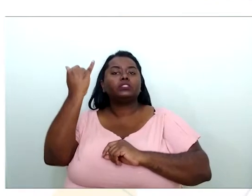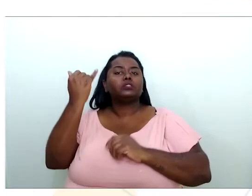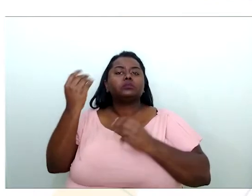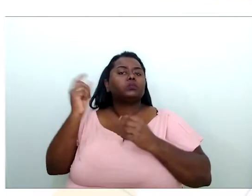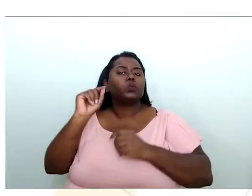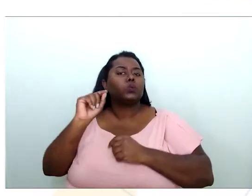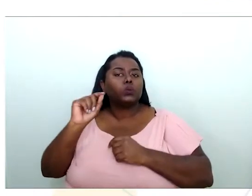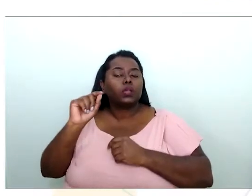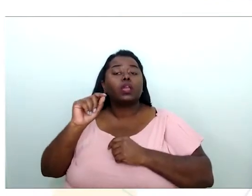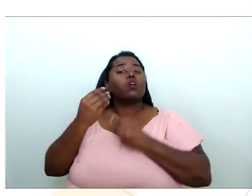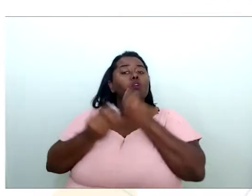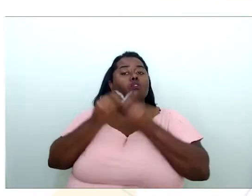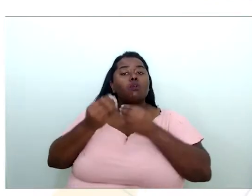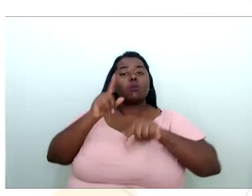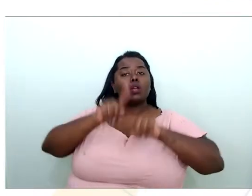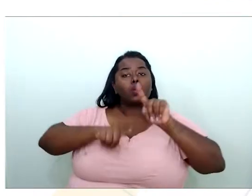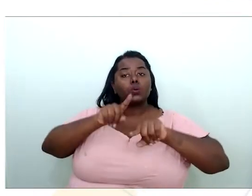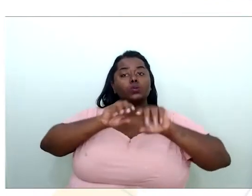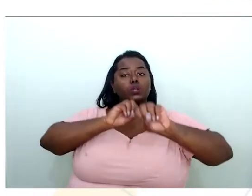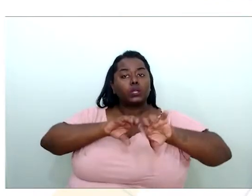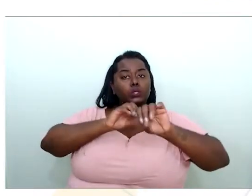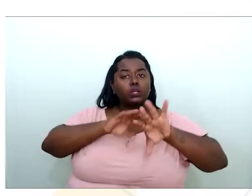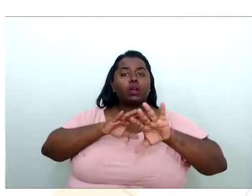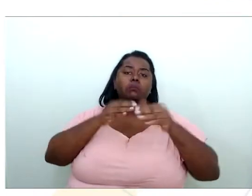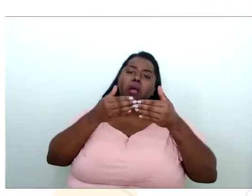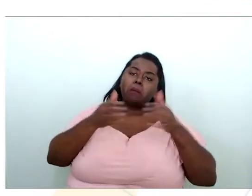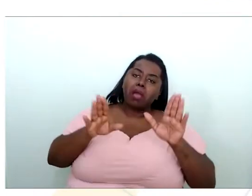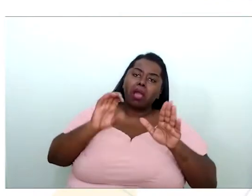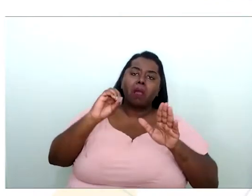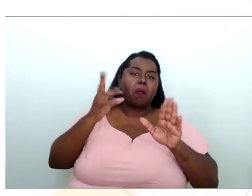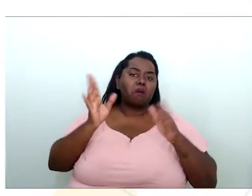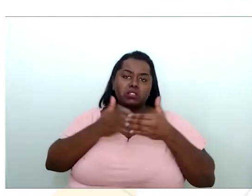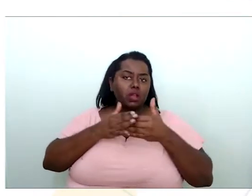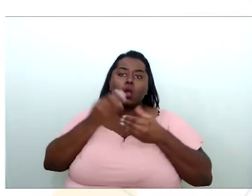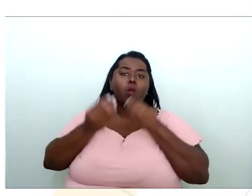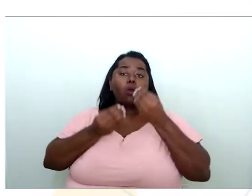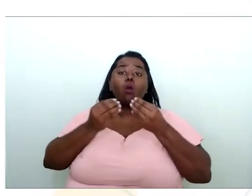is how an educational resource or parts of it open or not are used and